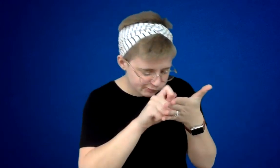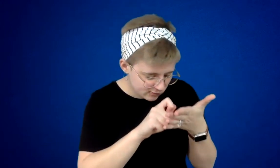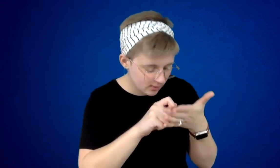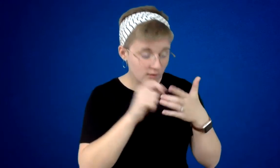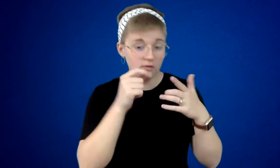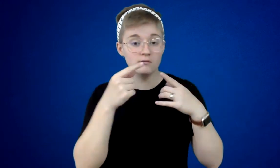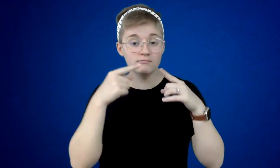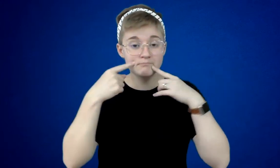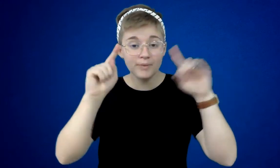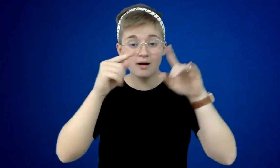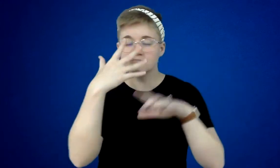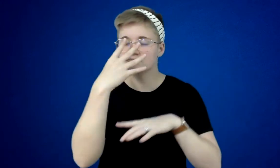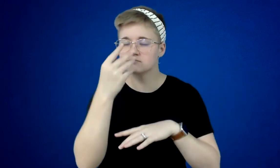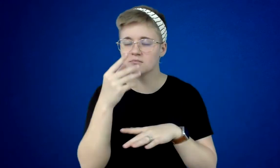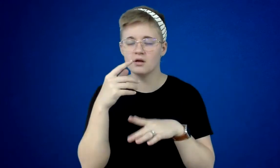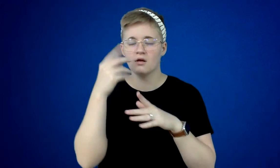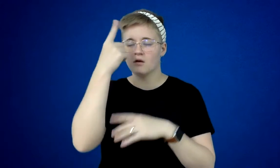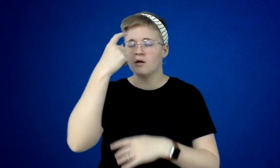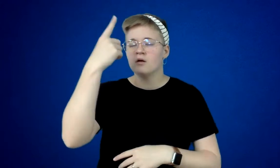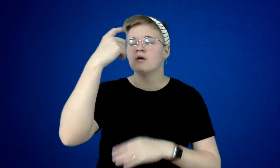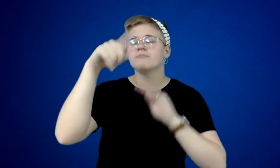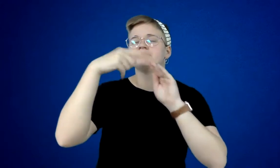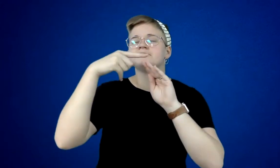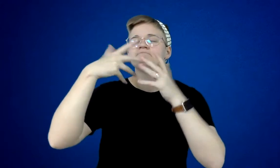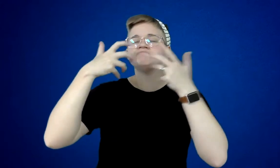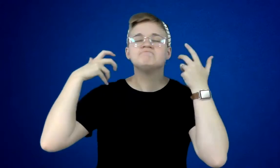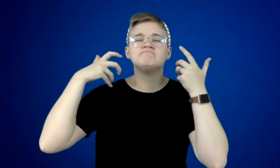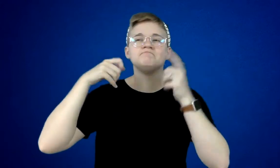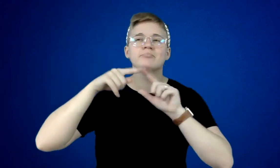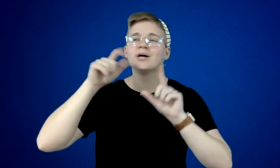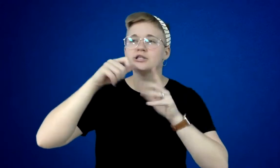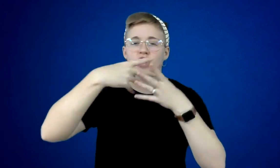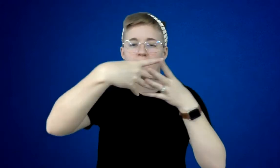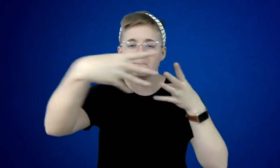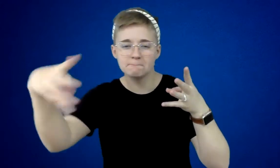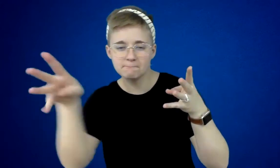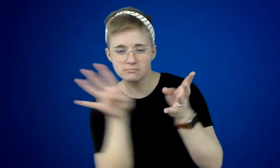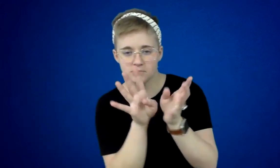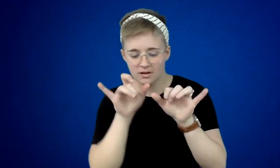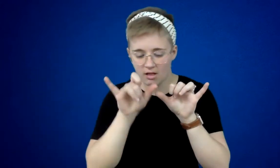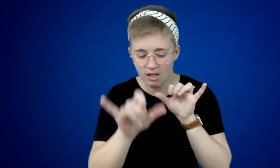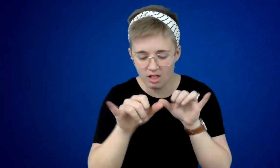he dreamed about the tiger, only it wasn’t in a cage. It was free and running through the woods,